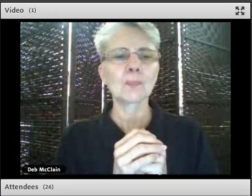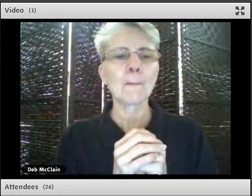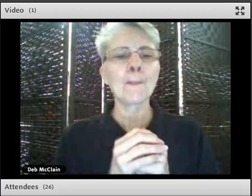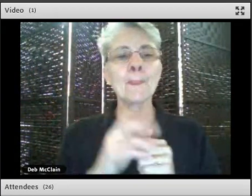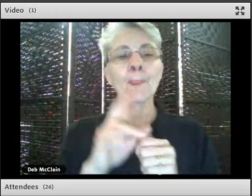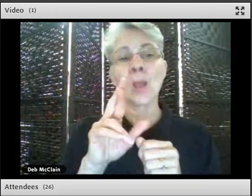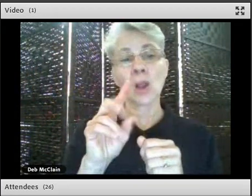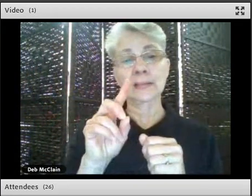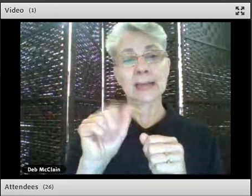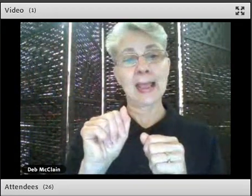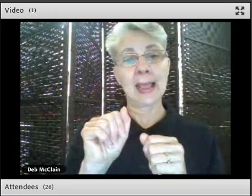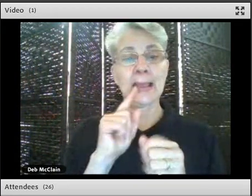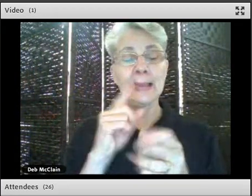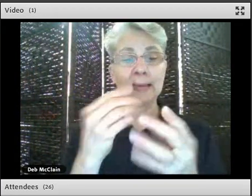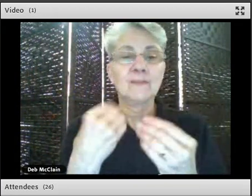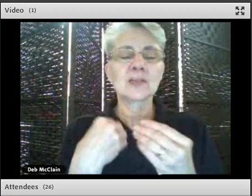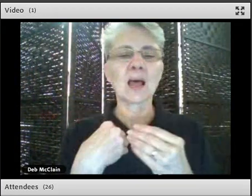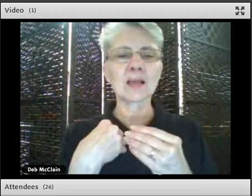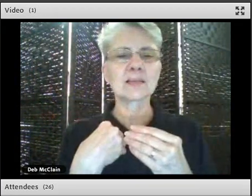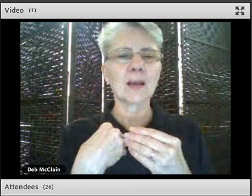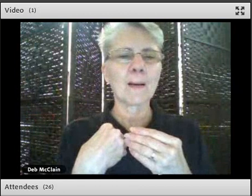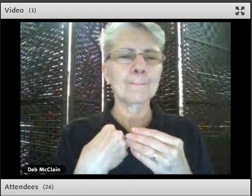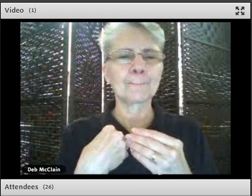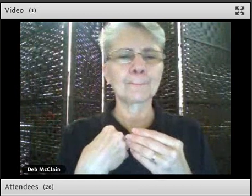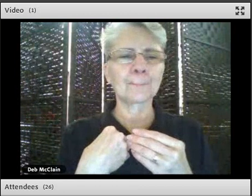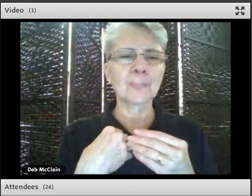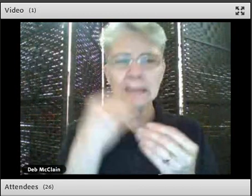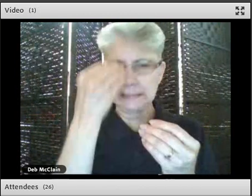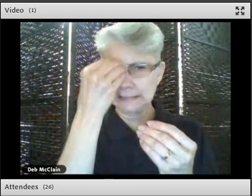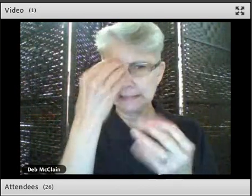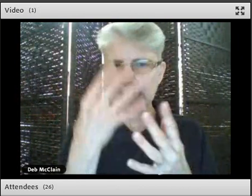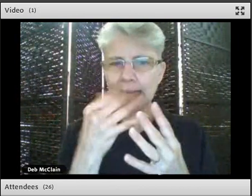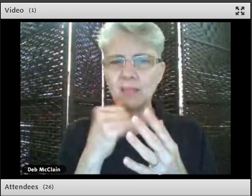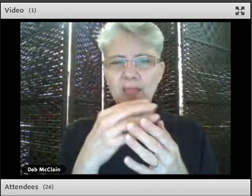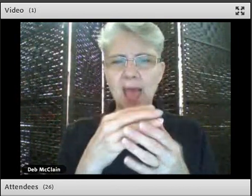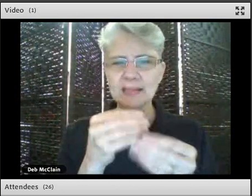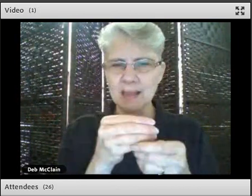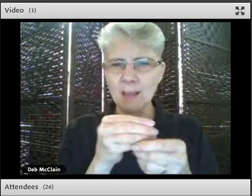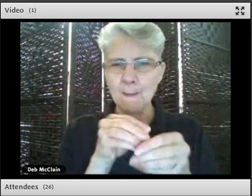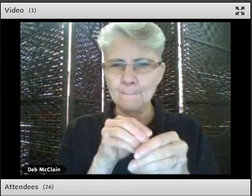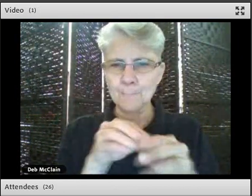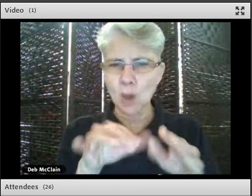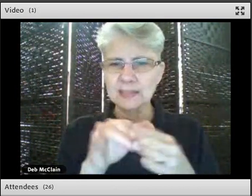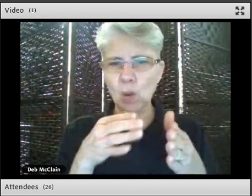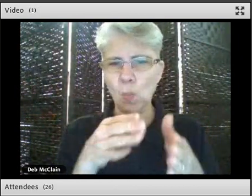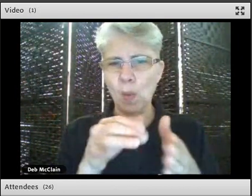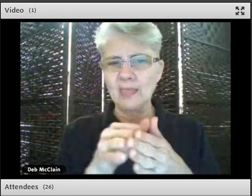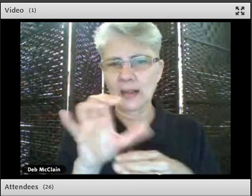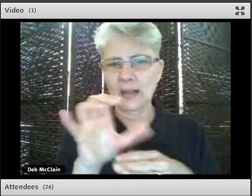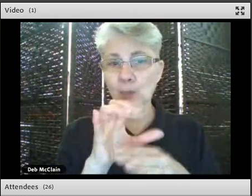that is parsed in a manner that the computer can understand. So, while you can certainly use the 500 field